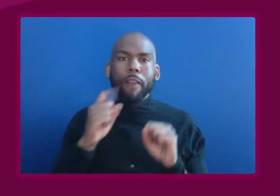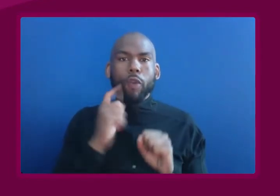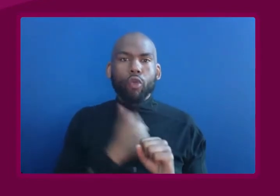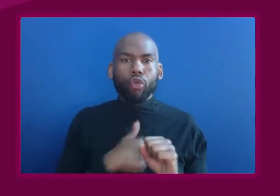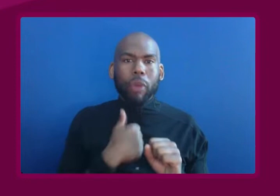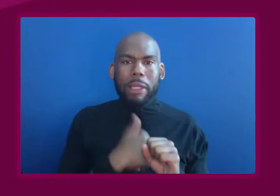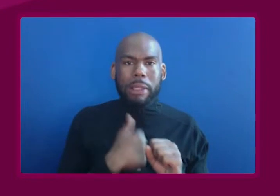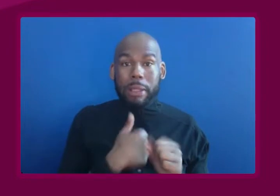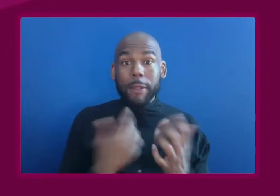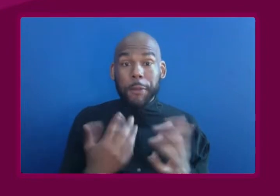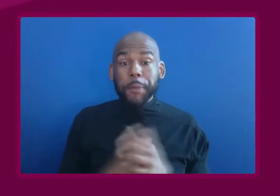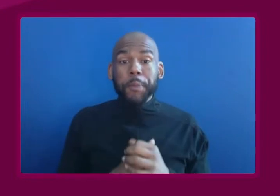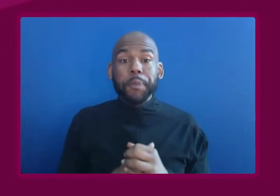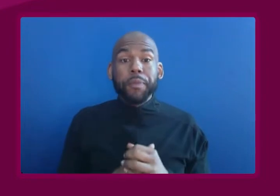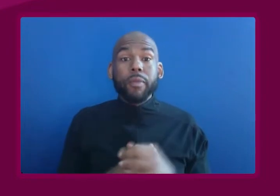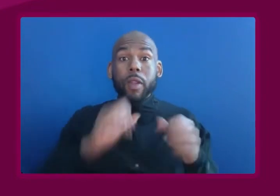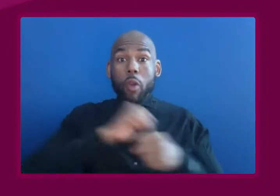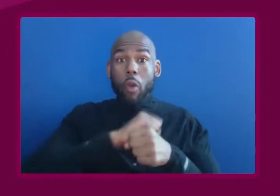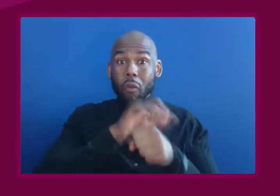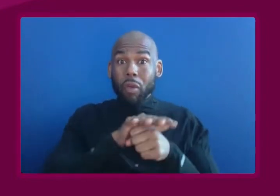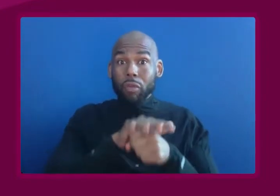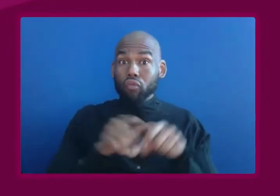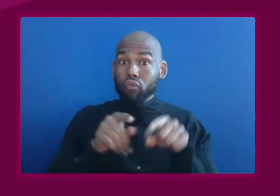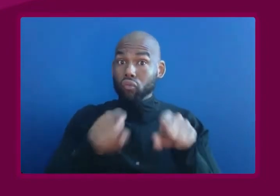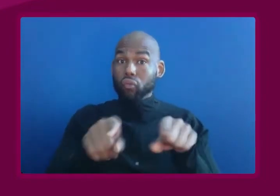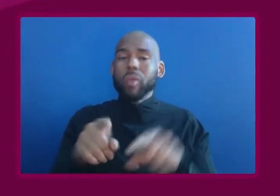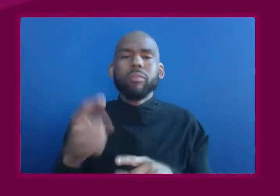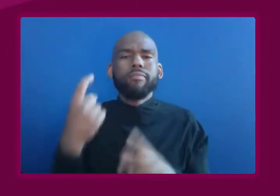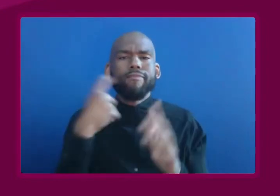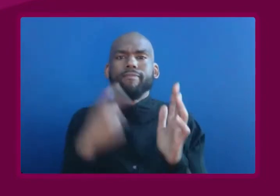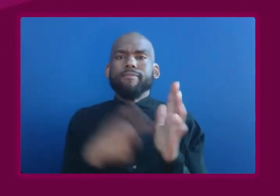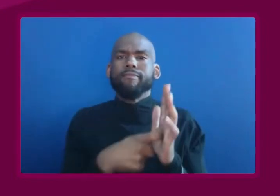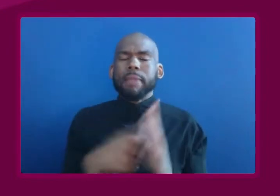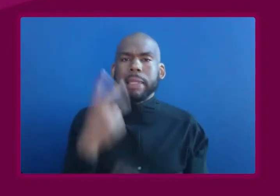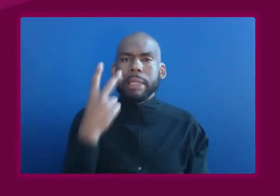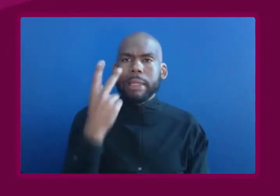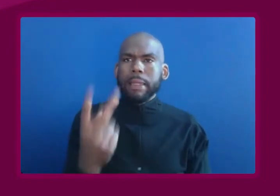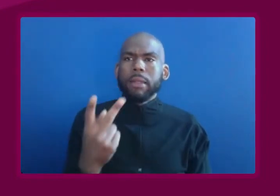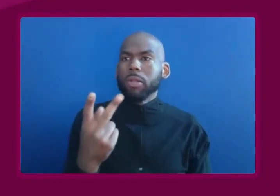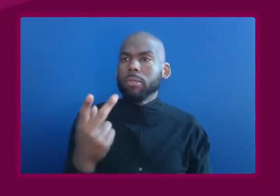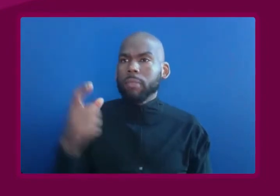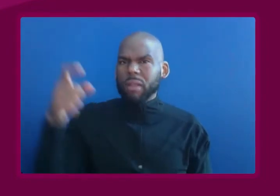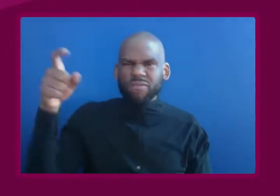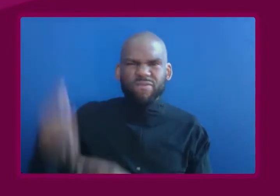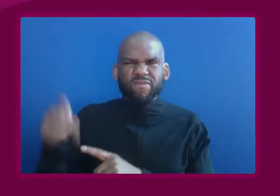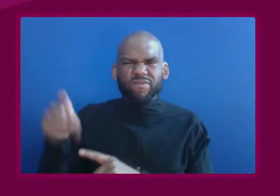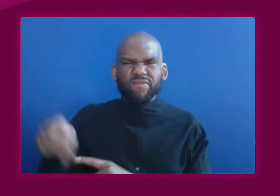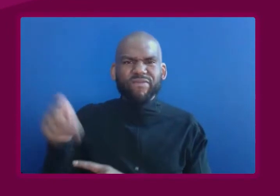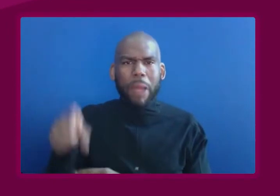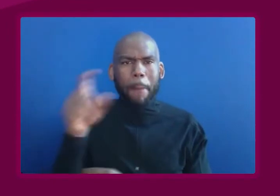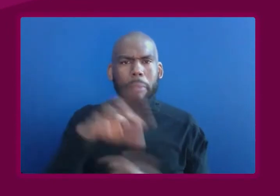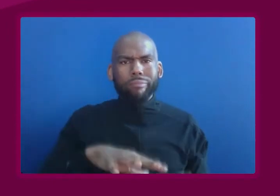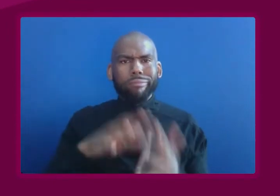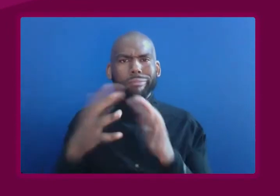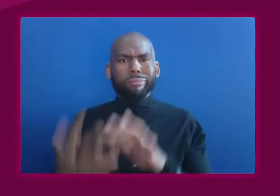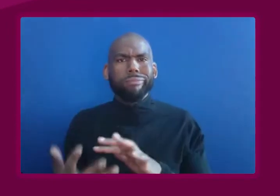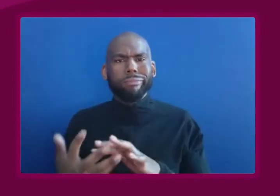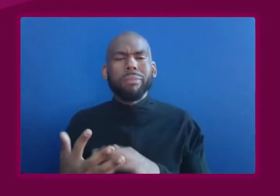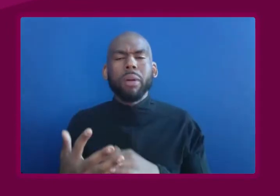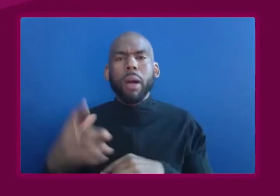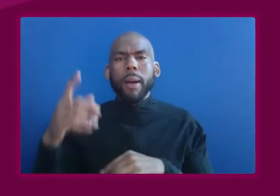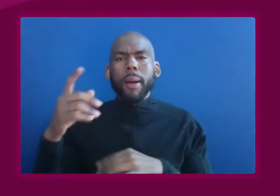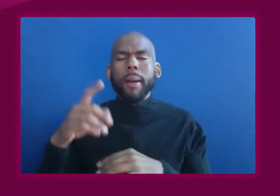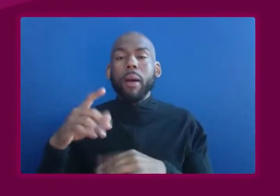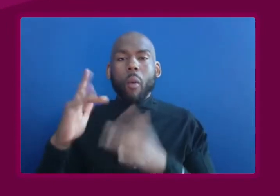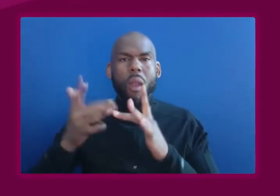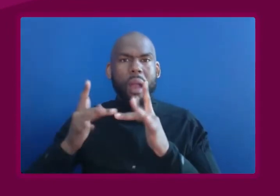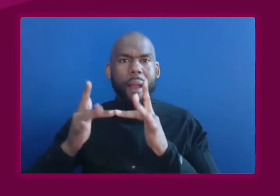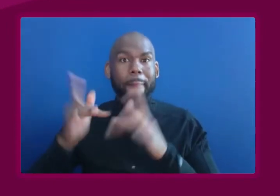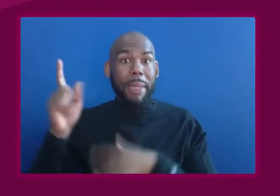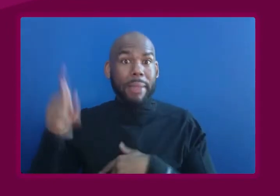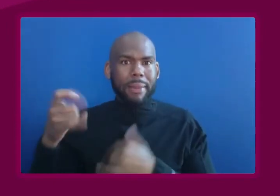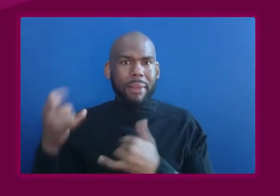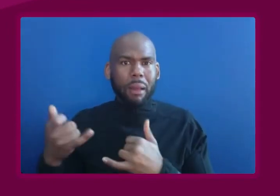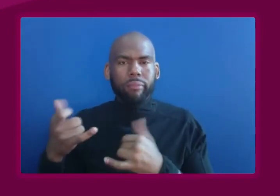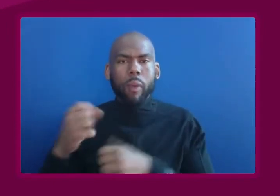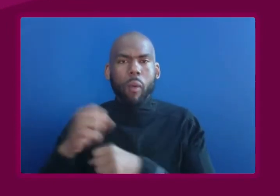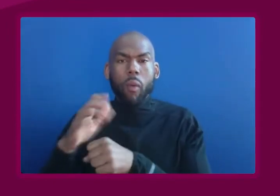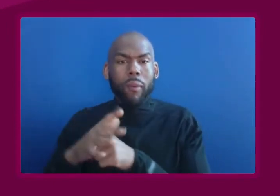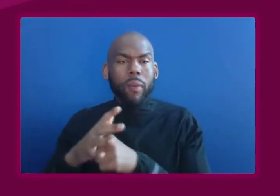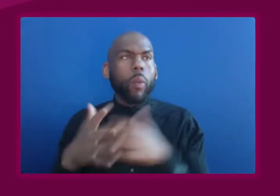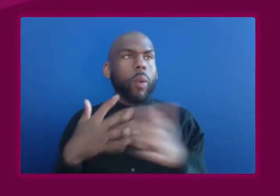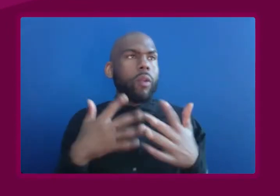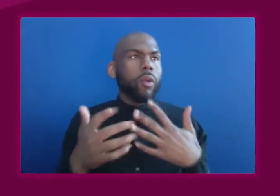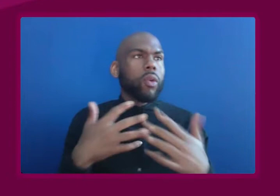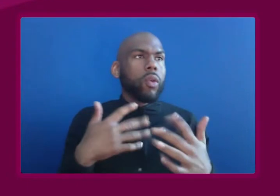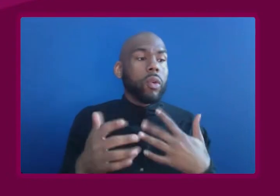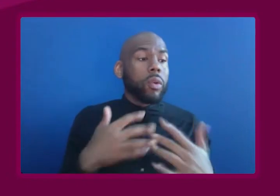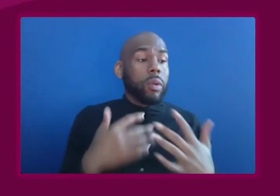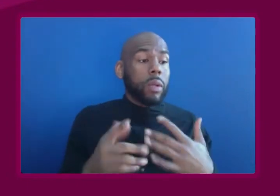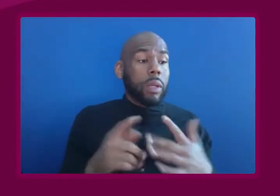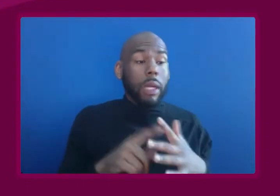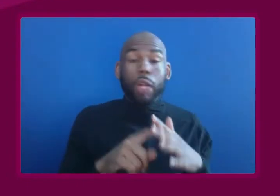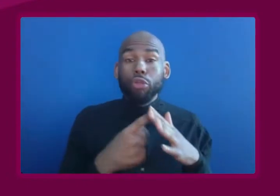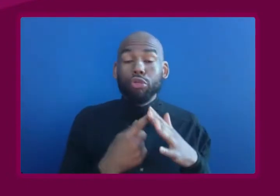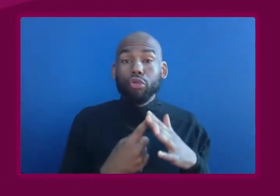During COVID, you saw this necessary transition to doing things online, whether that was initially